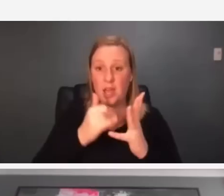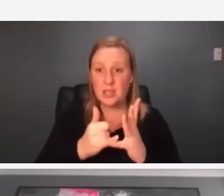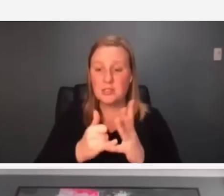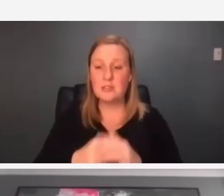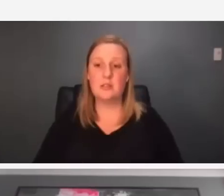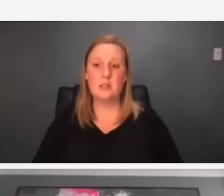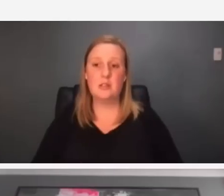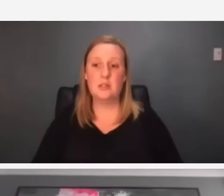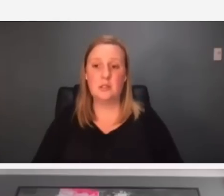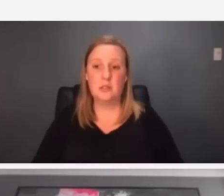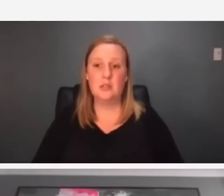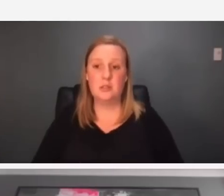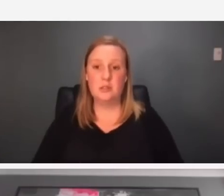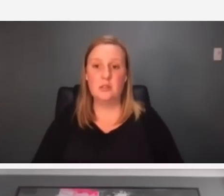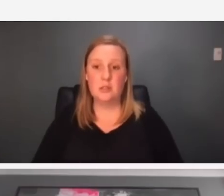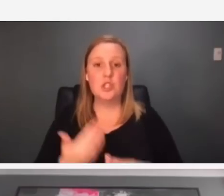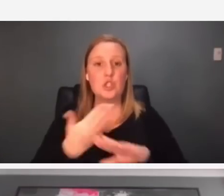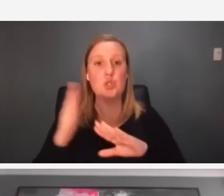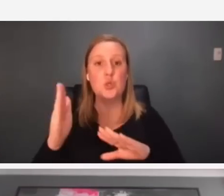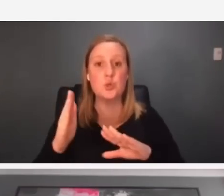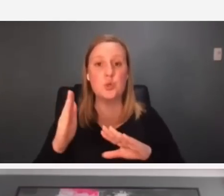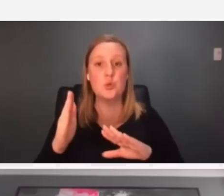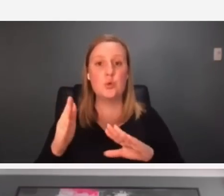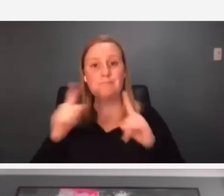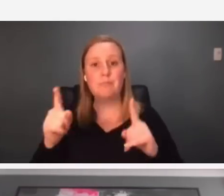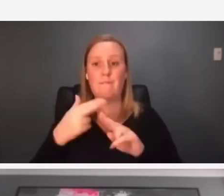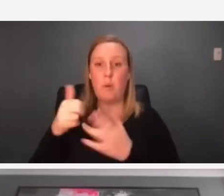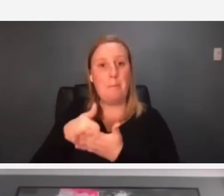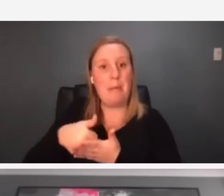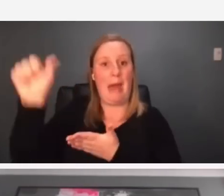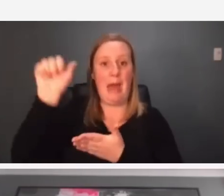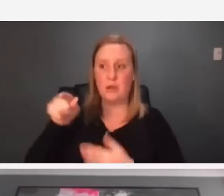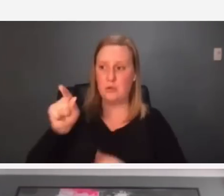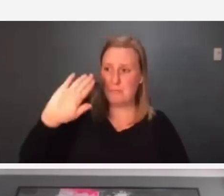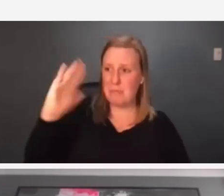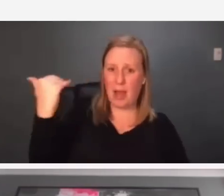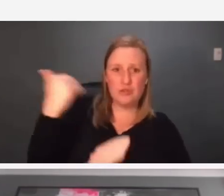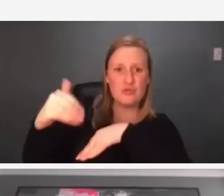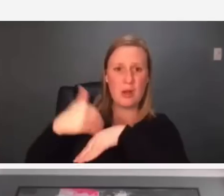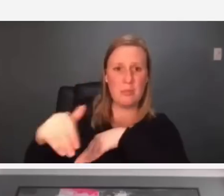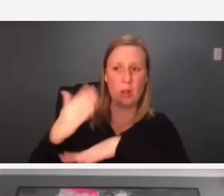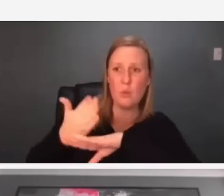that came in under the Act that has just passed. The NDIS has a very similar scheme.